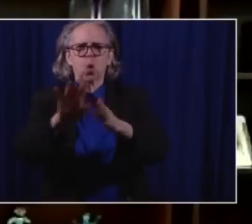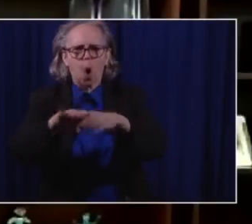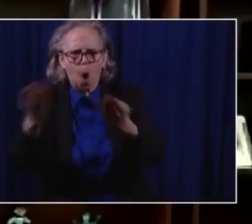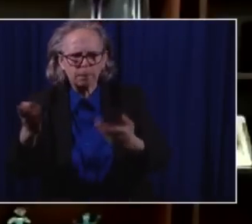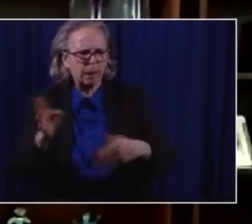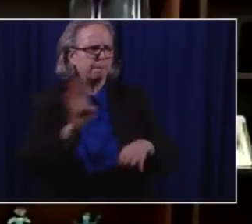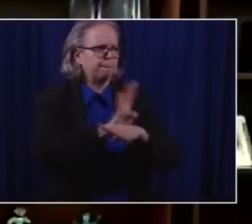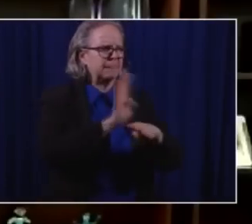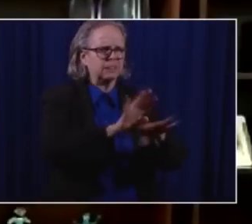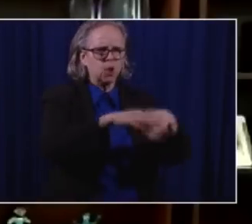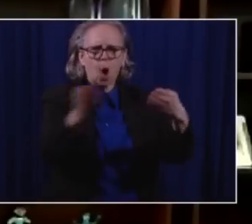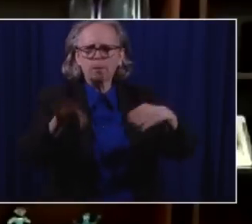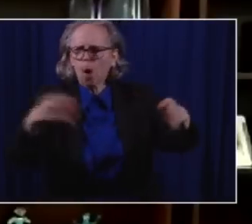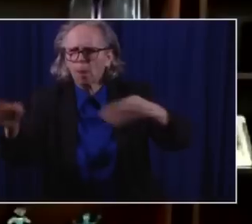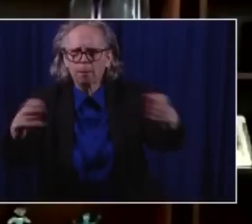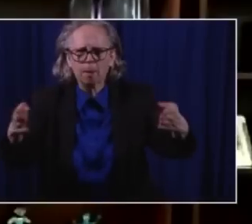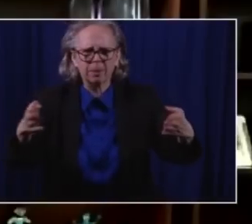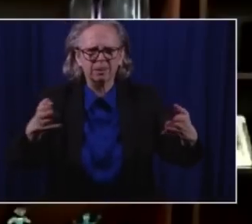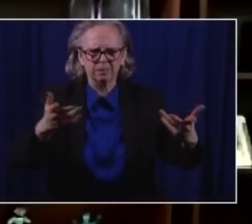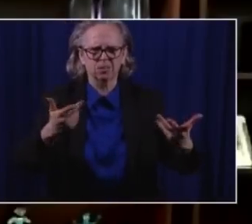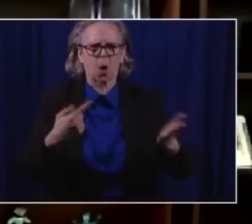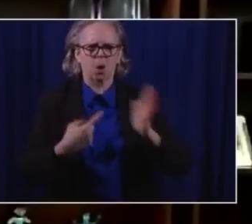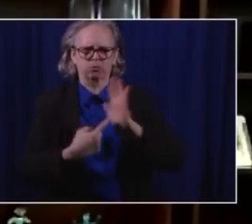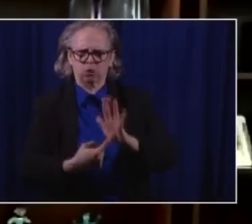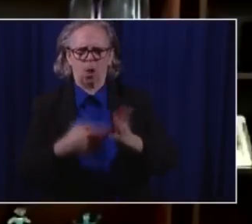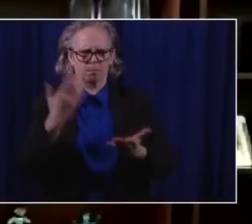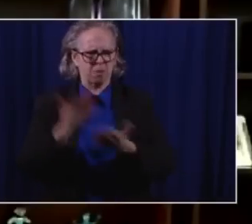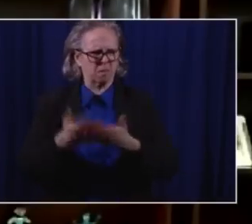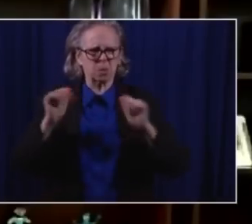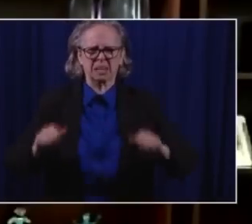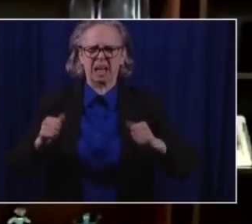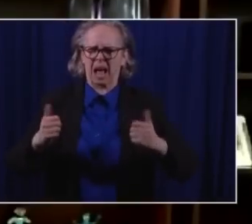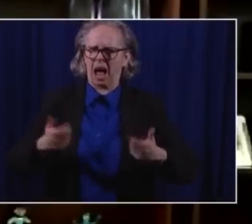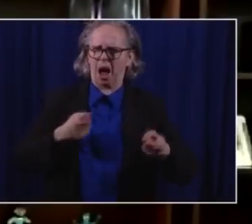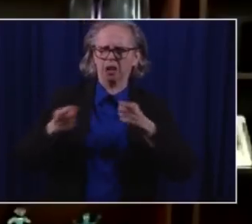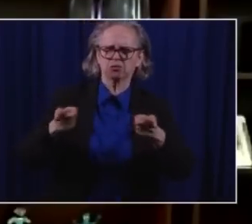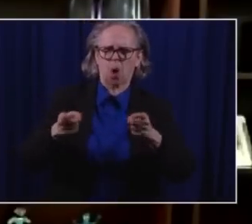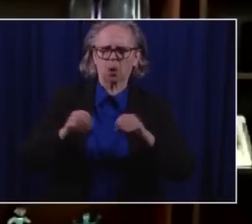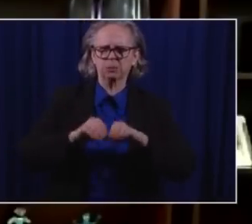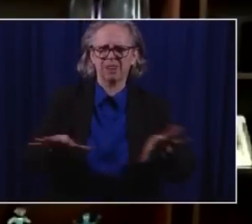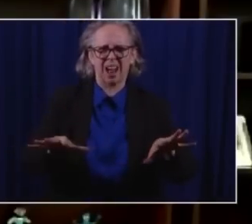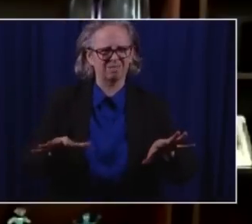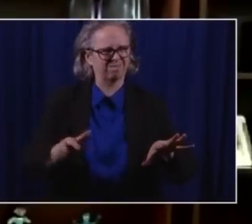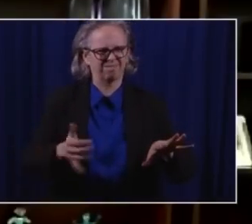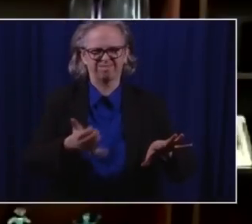point in time when we are opening up or businesses people are going back to schools which really speaks to us that we